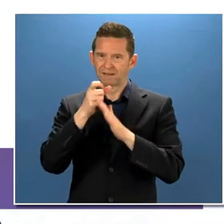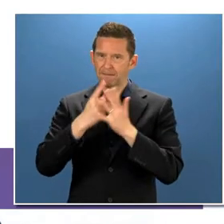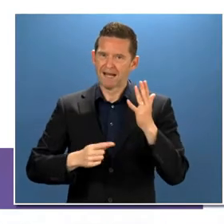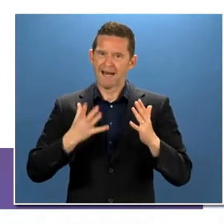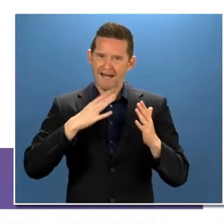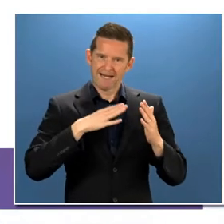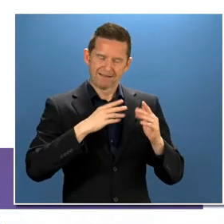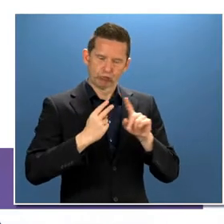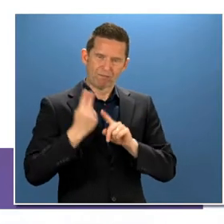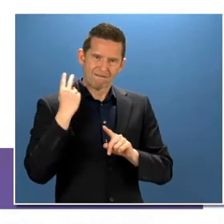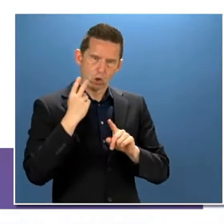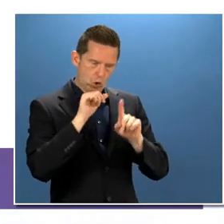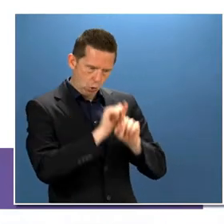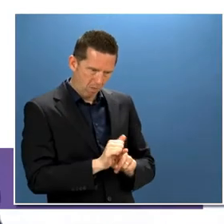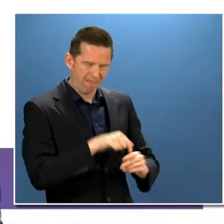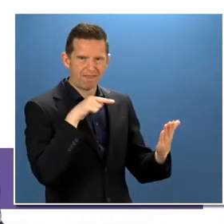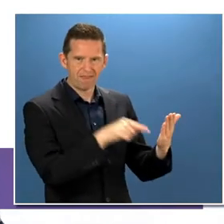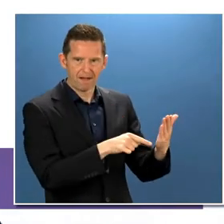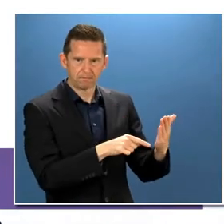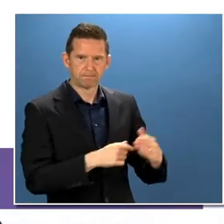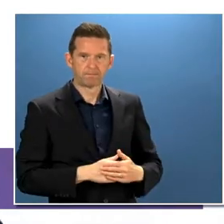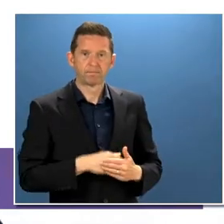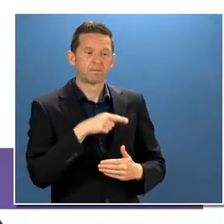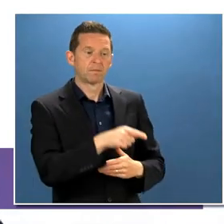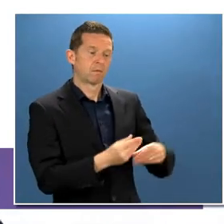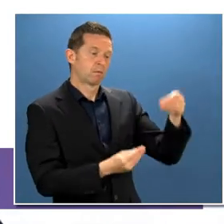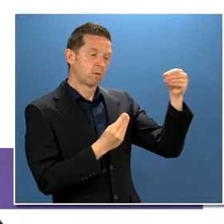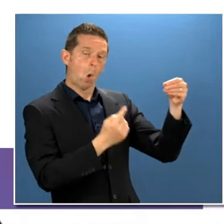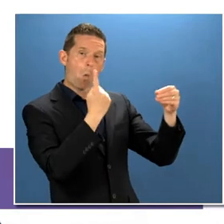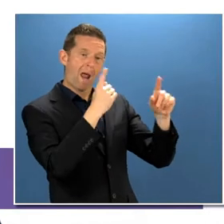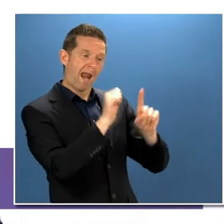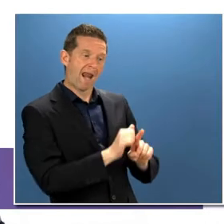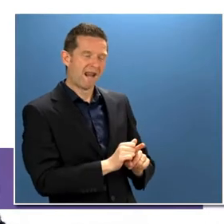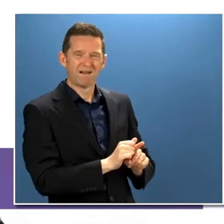But that review cannot happen in isolation from other laws and also